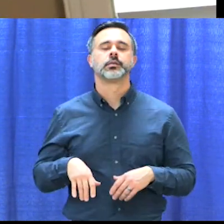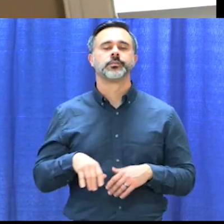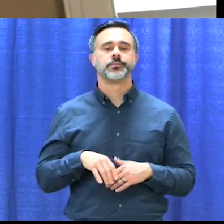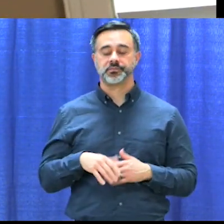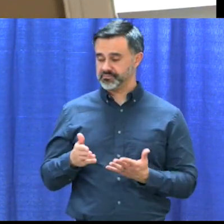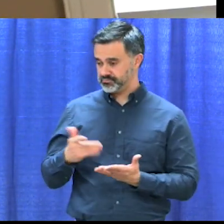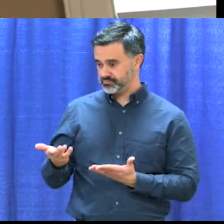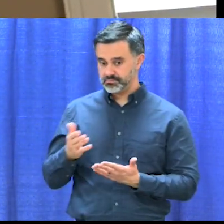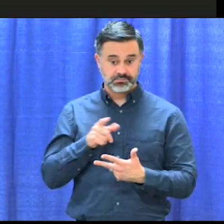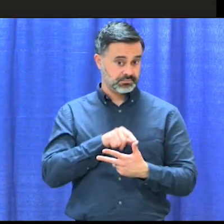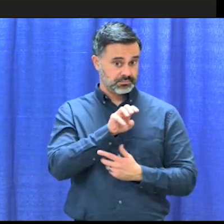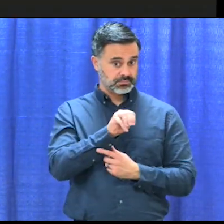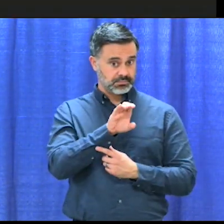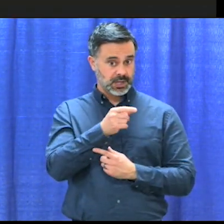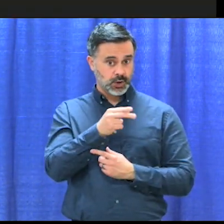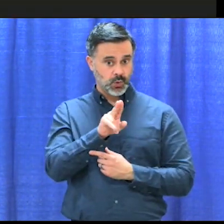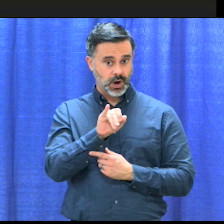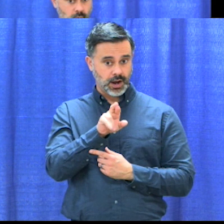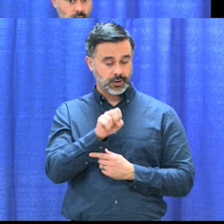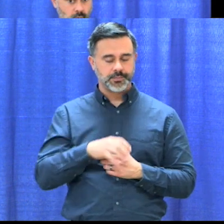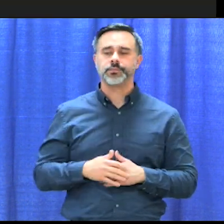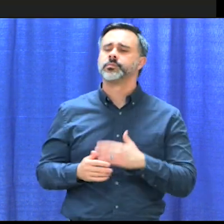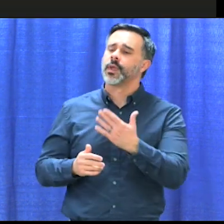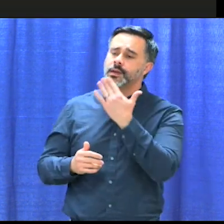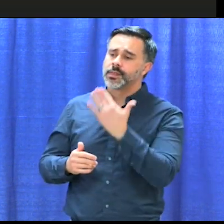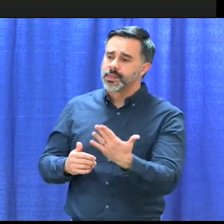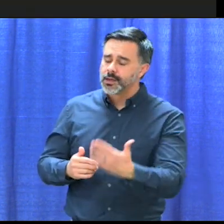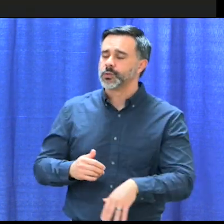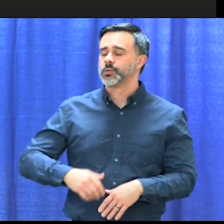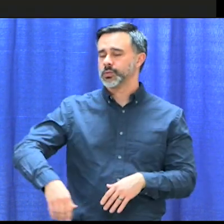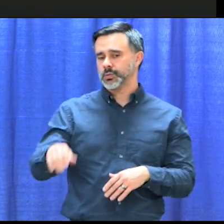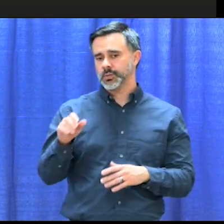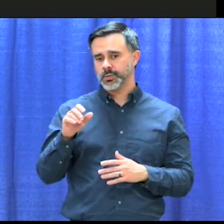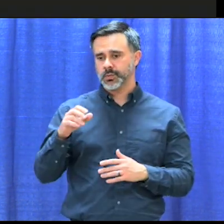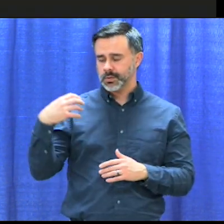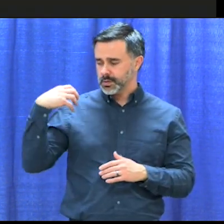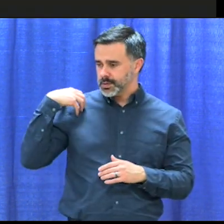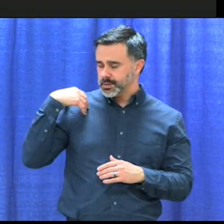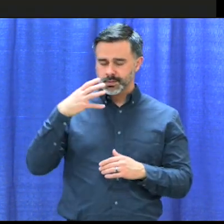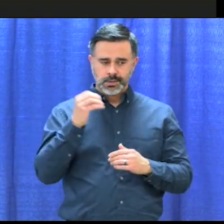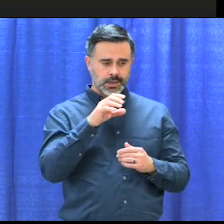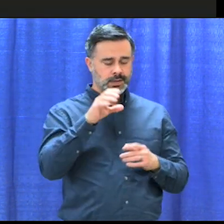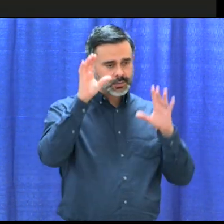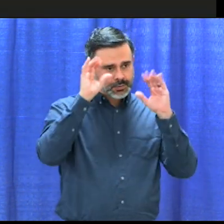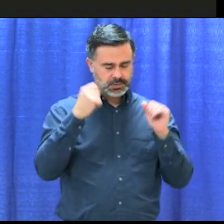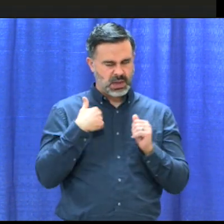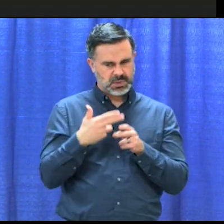[McGuire speaking] Thank you so much madam chair. Thank you again Mr. Superintendent and I'll be very quick.